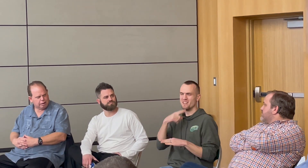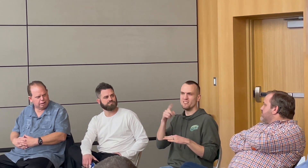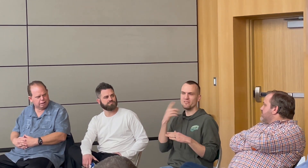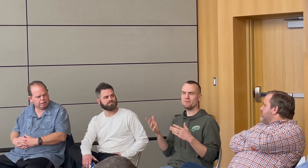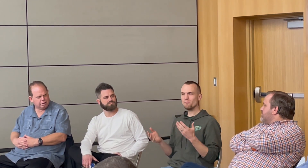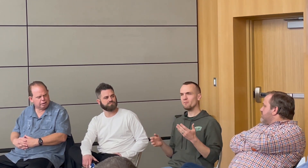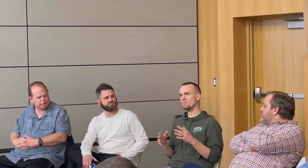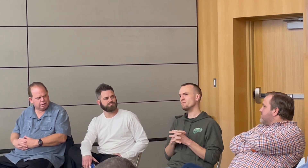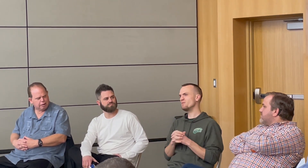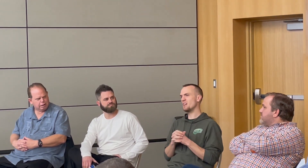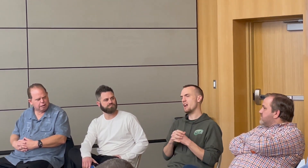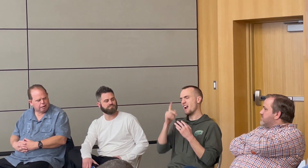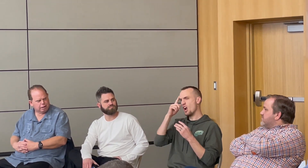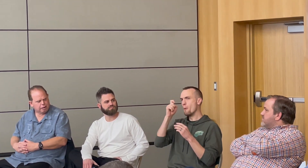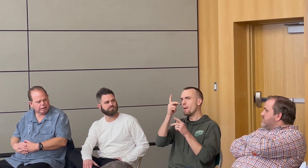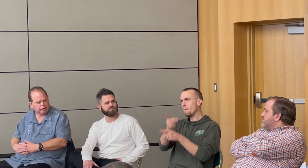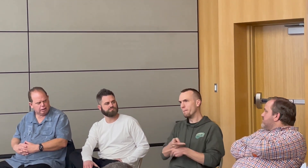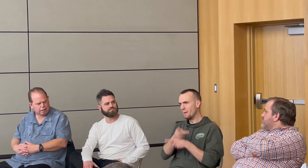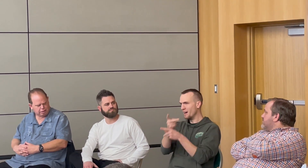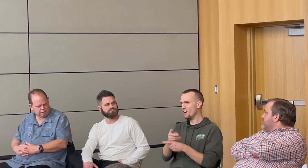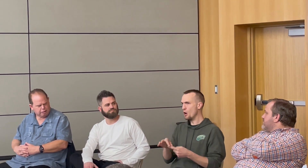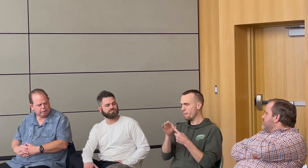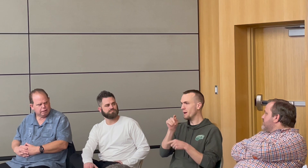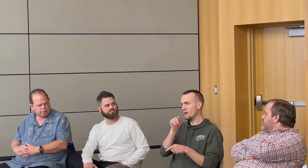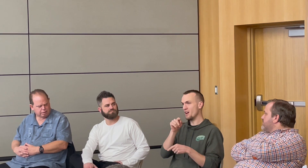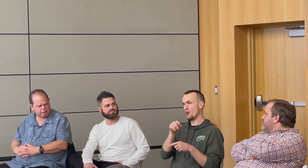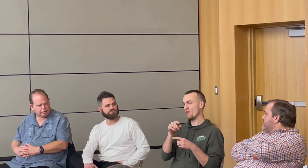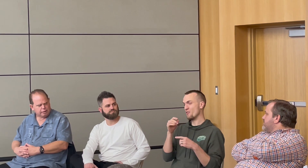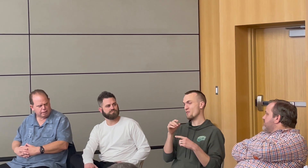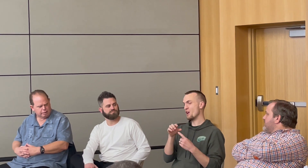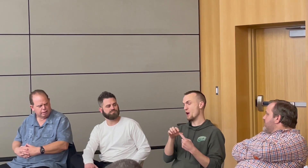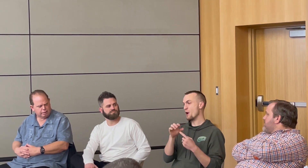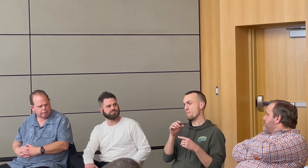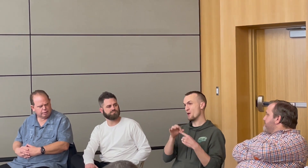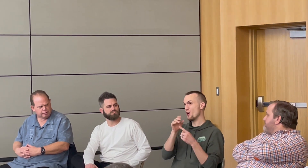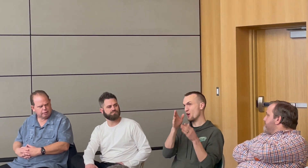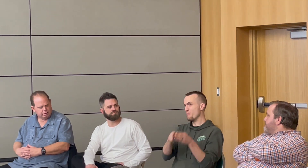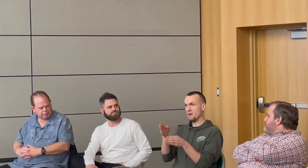able to verbalize and everybody to be like the majority which is the hearing uh English speaking